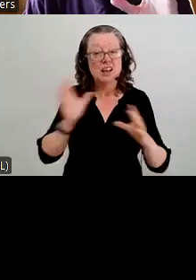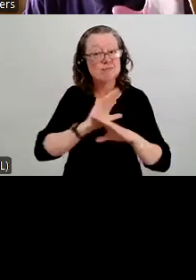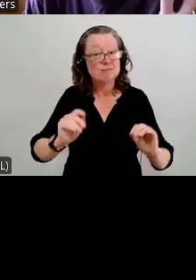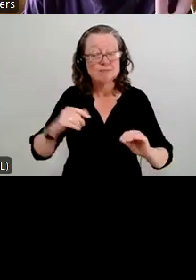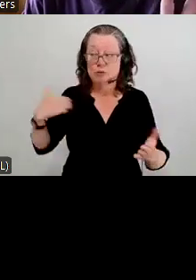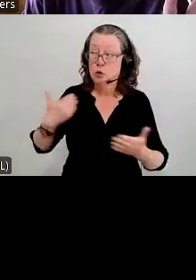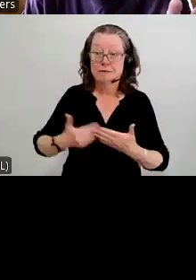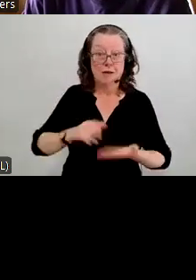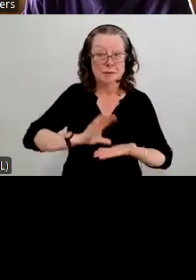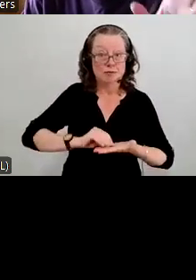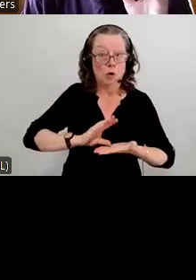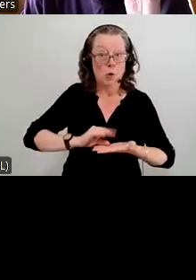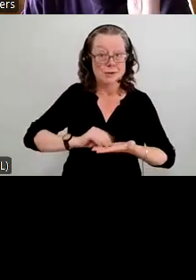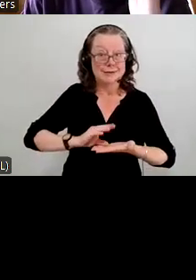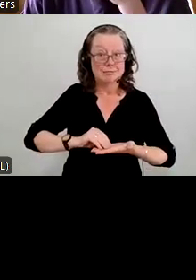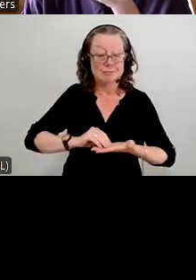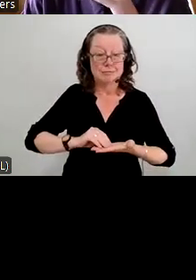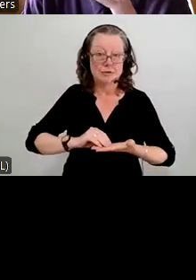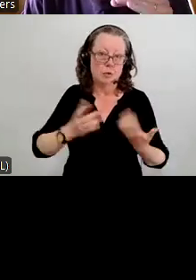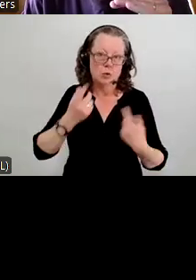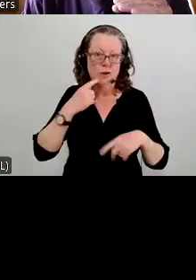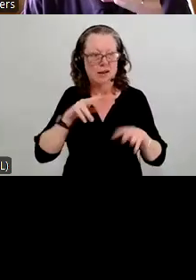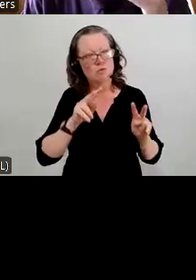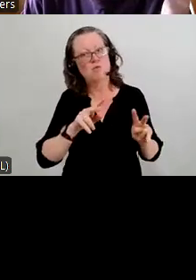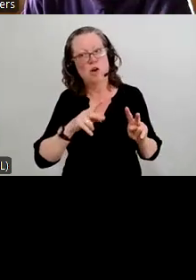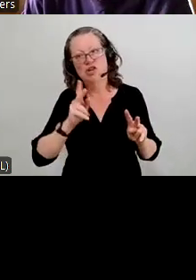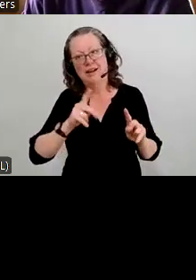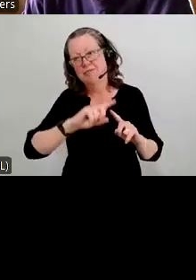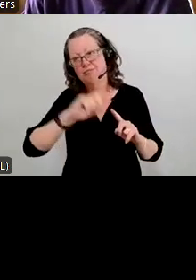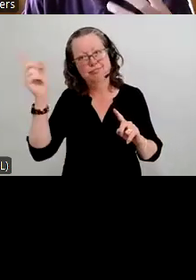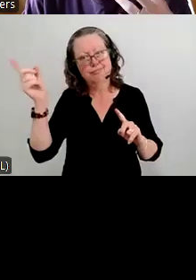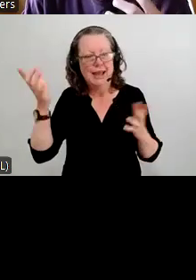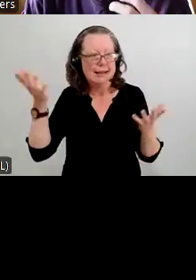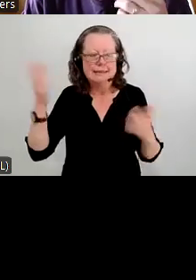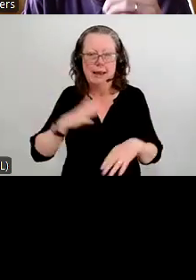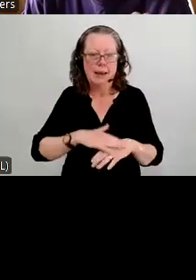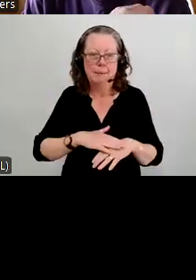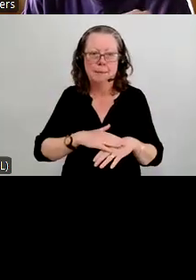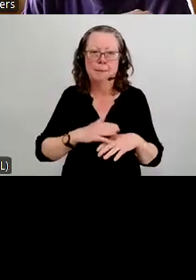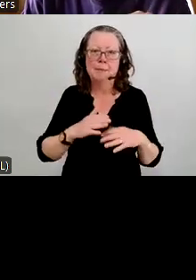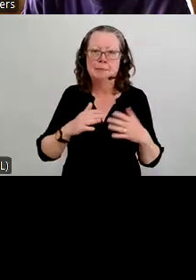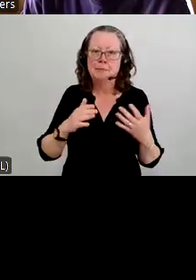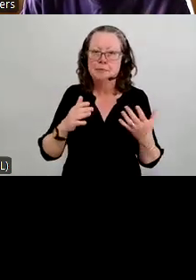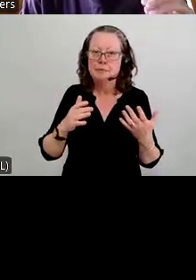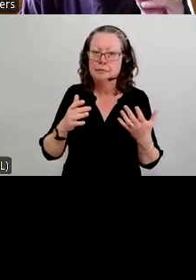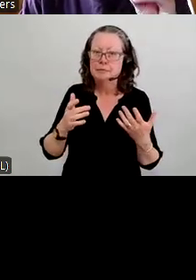We are here to help you, but we've covered all these areas. What is the tracking? Hopefully, you've come away with a bit more understanding of that.